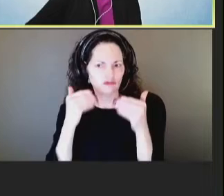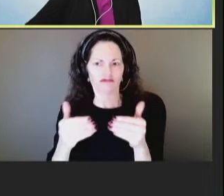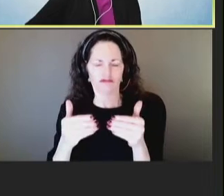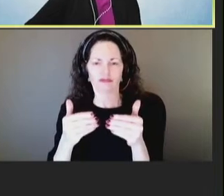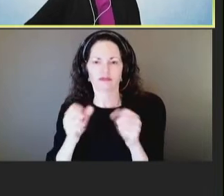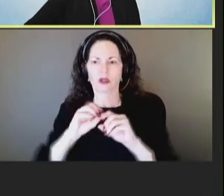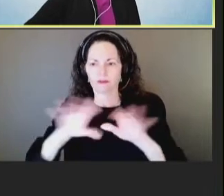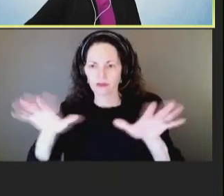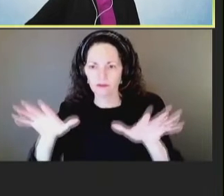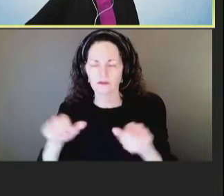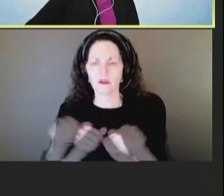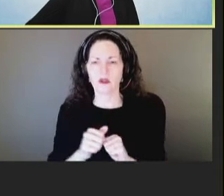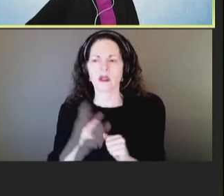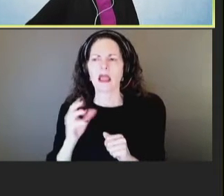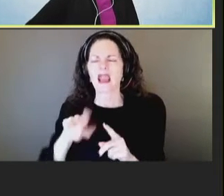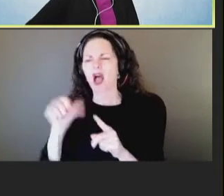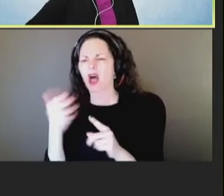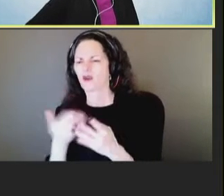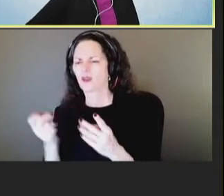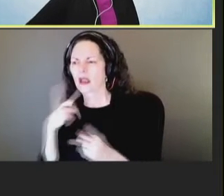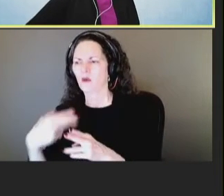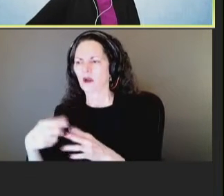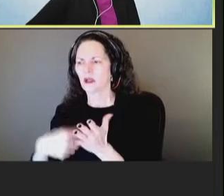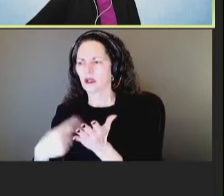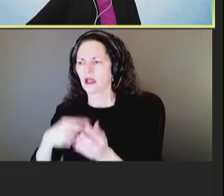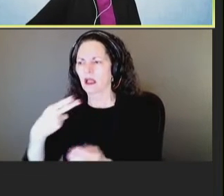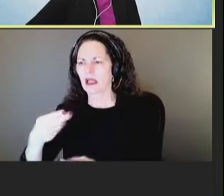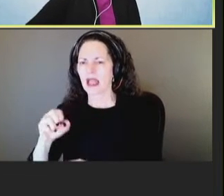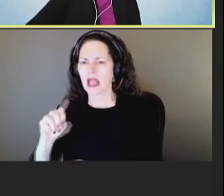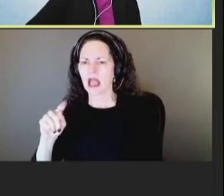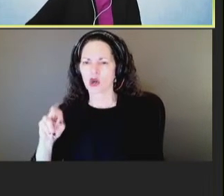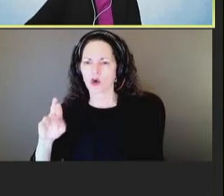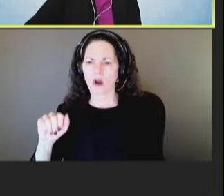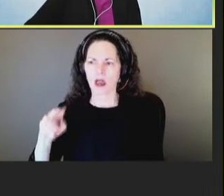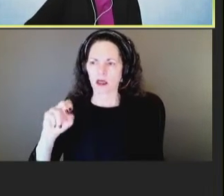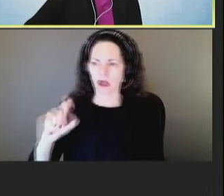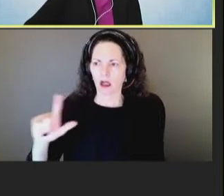in a little while is the heterologous prime and boost antigen strategy, for example.